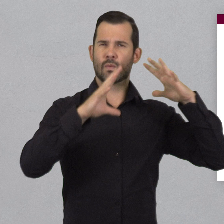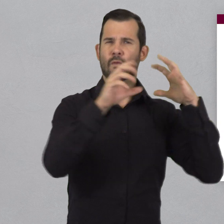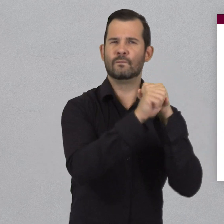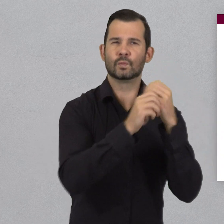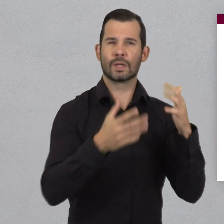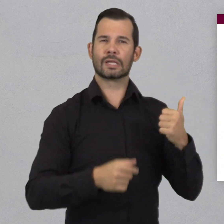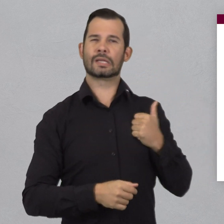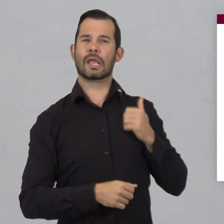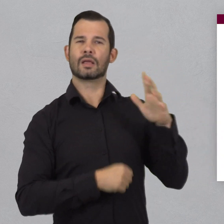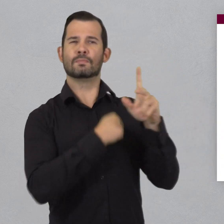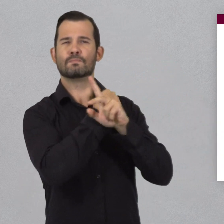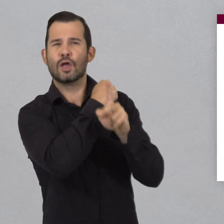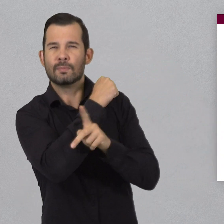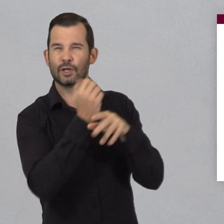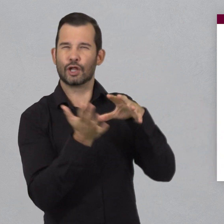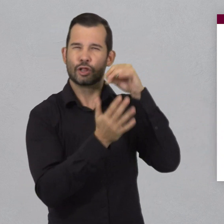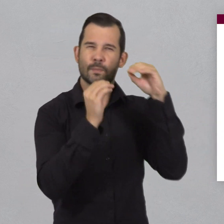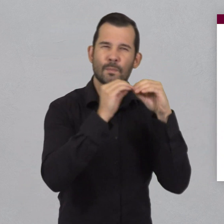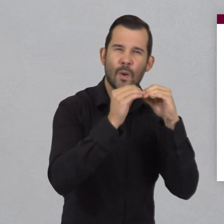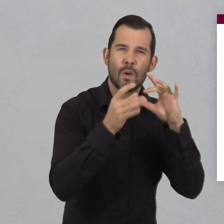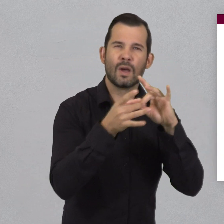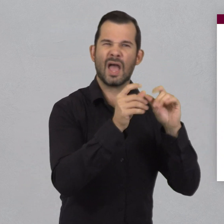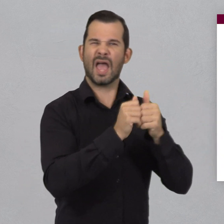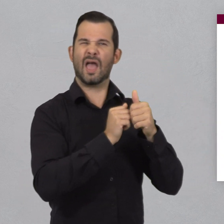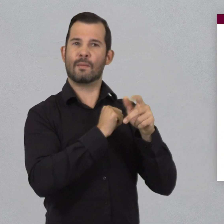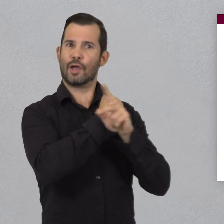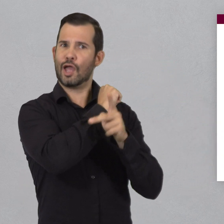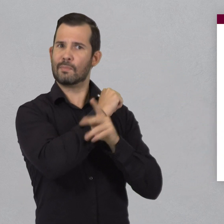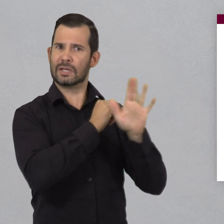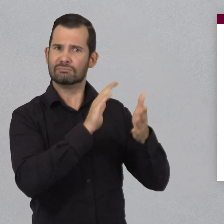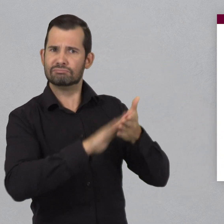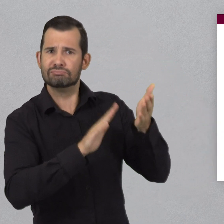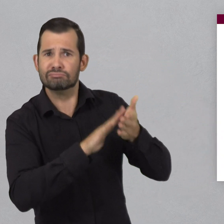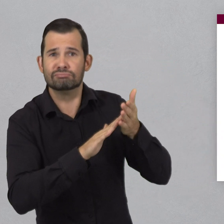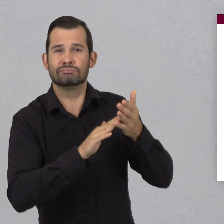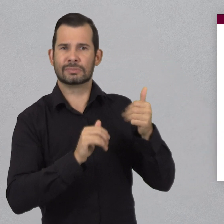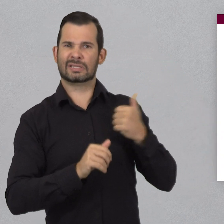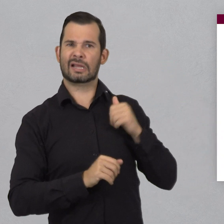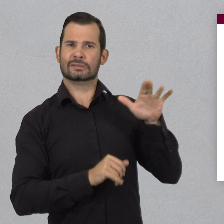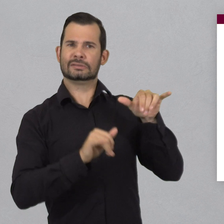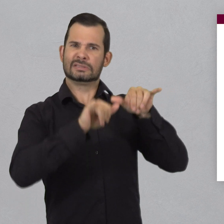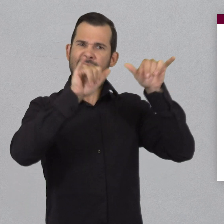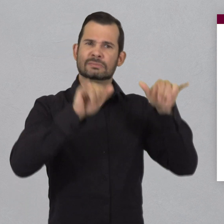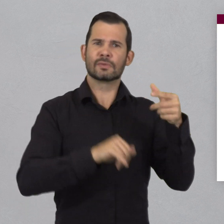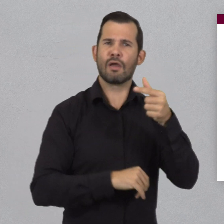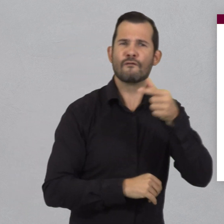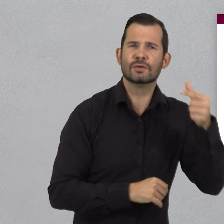you can get an overview of Canada’s Parliament and learn more about how Parliament works and